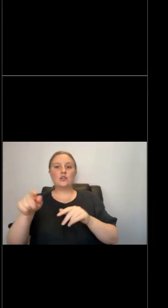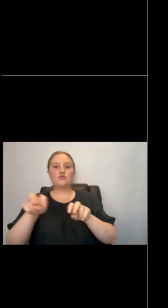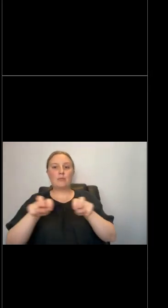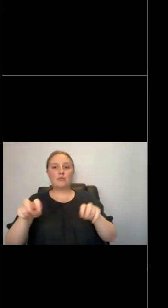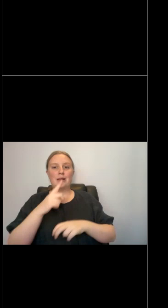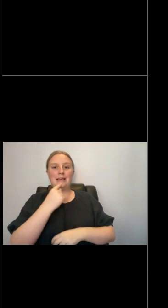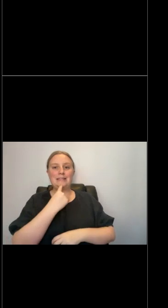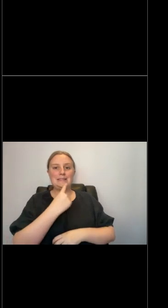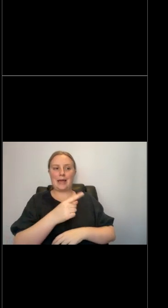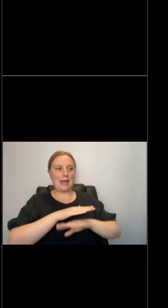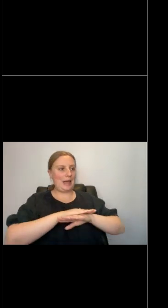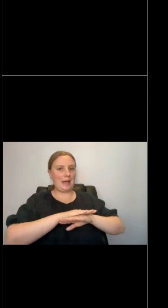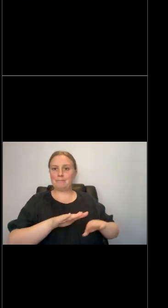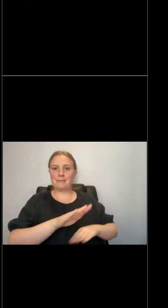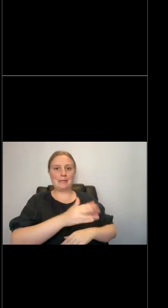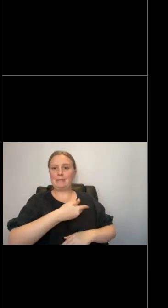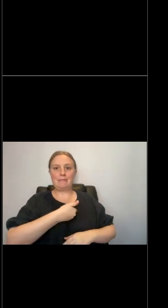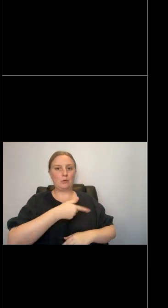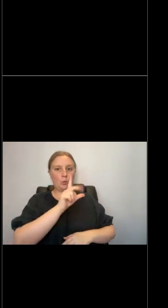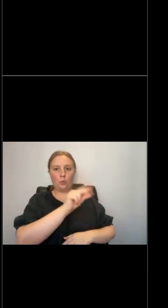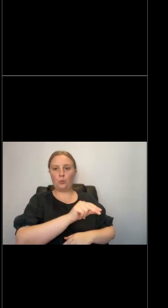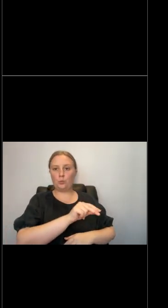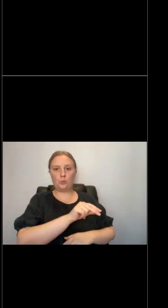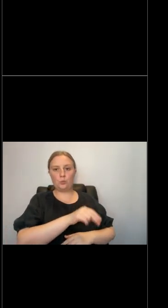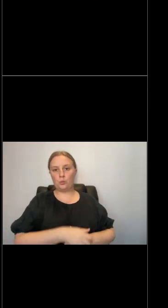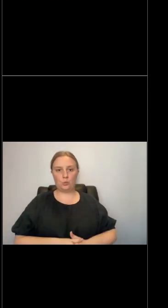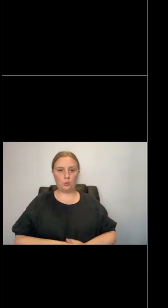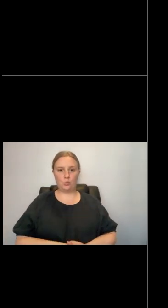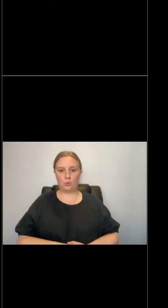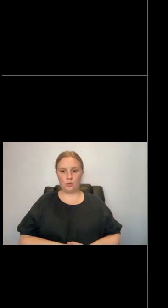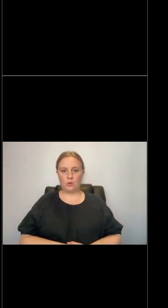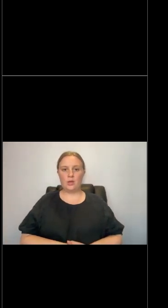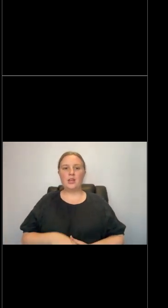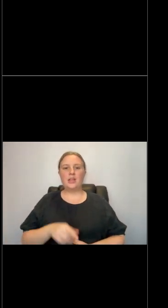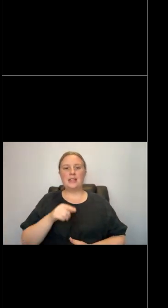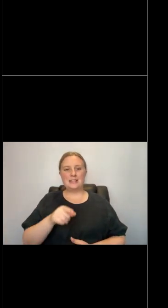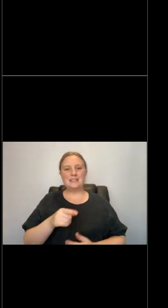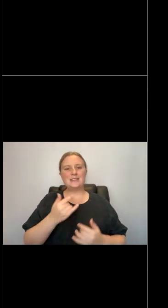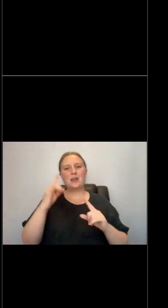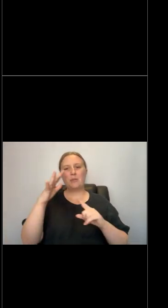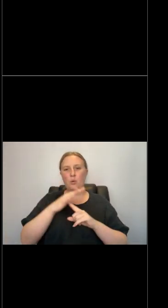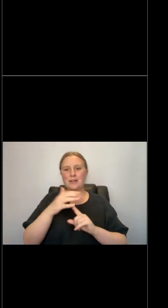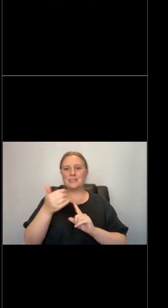I guess this is a really important slide, and I know we're short on time, but